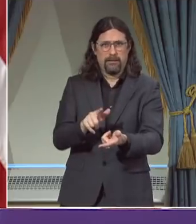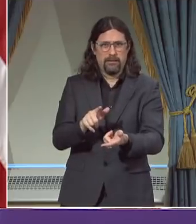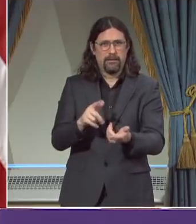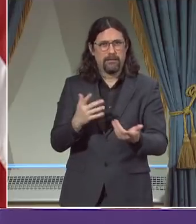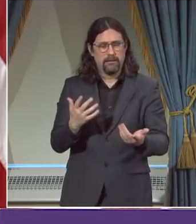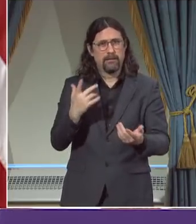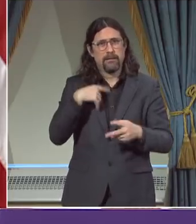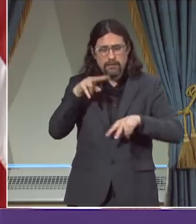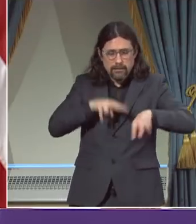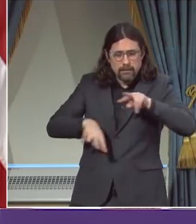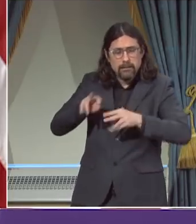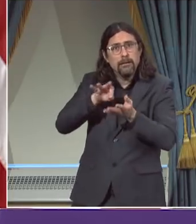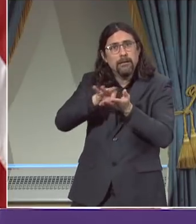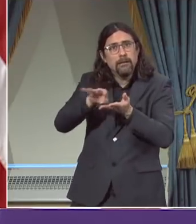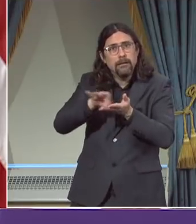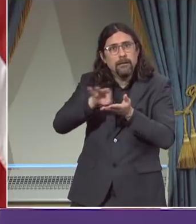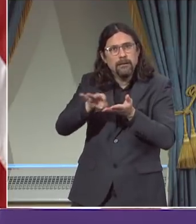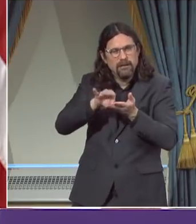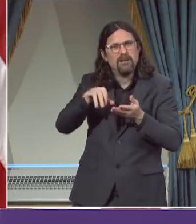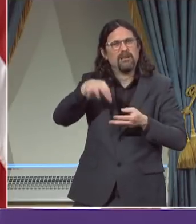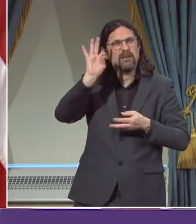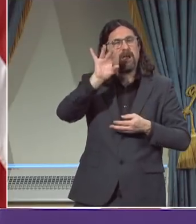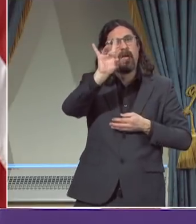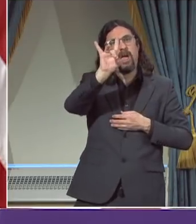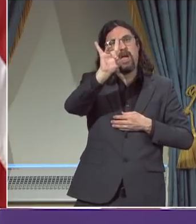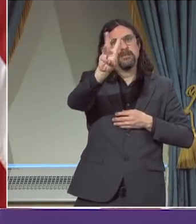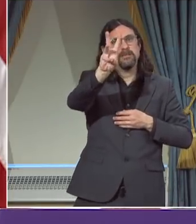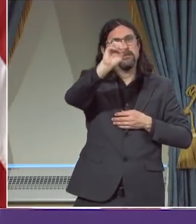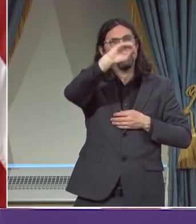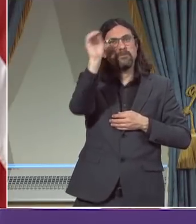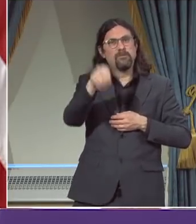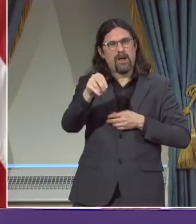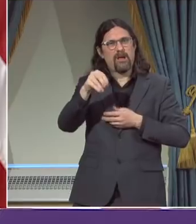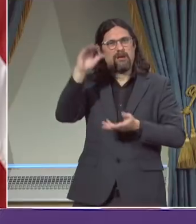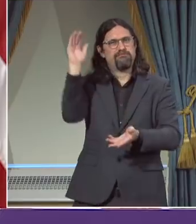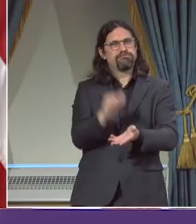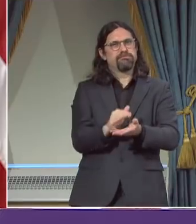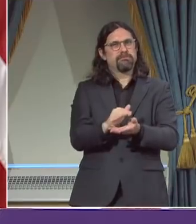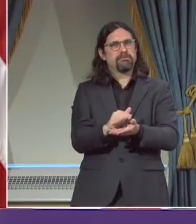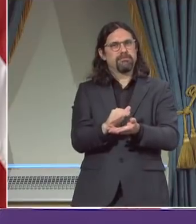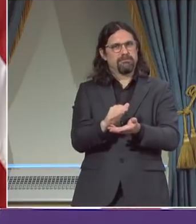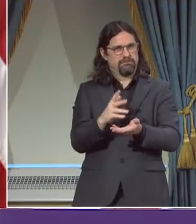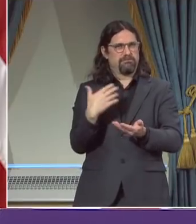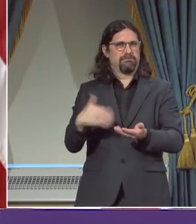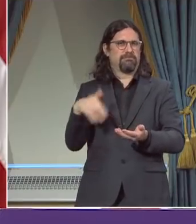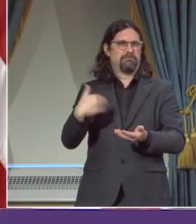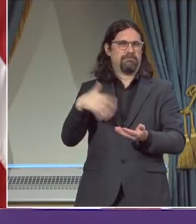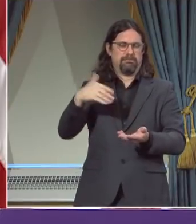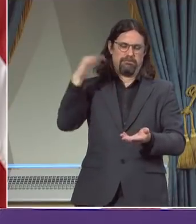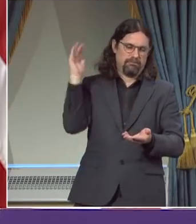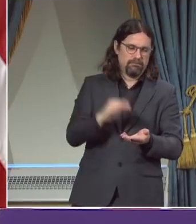86% FROM THE SAME TIME PERIOD LAST YEAR. AS A RESULT,